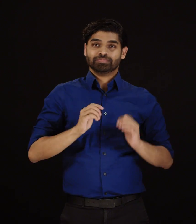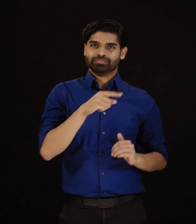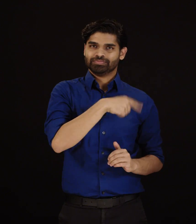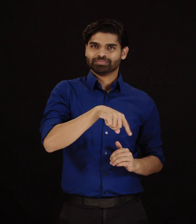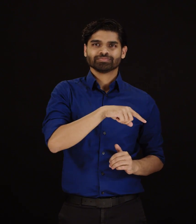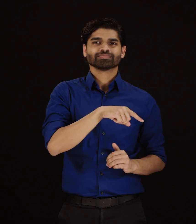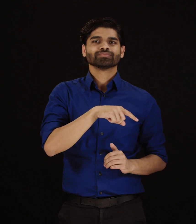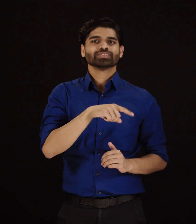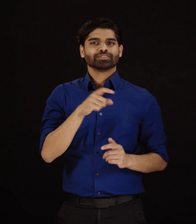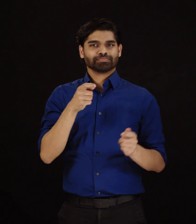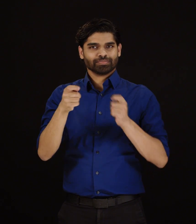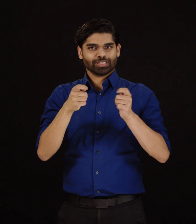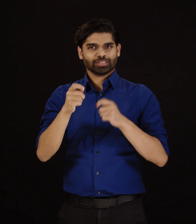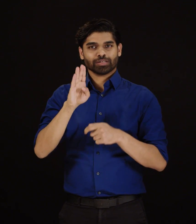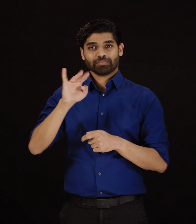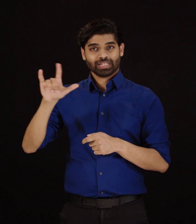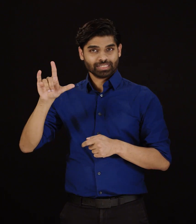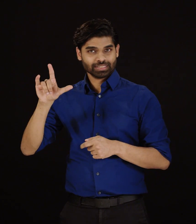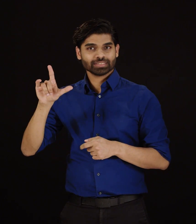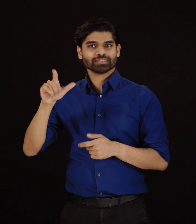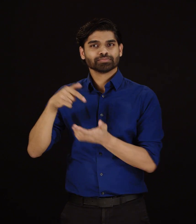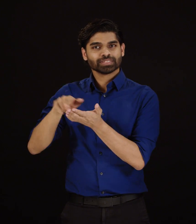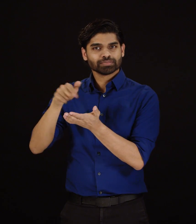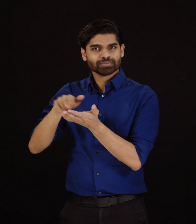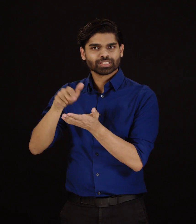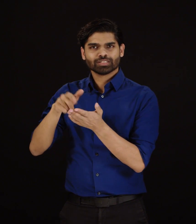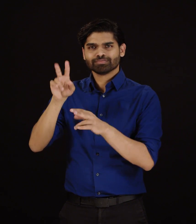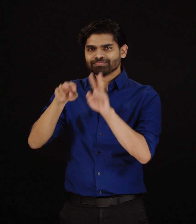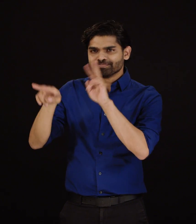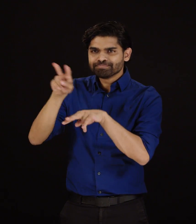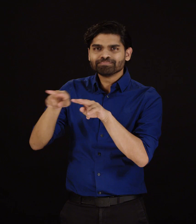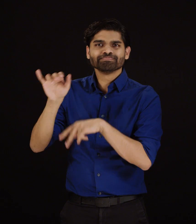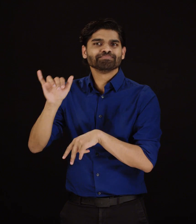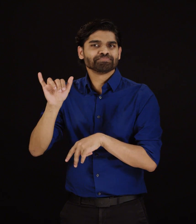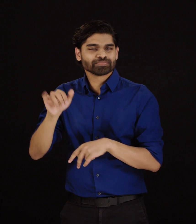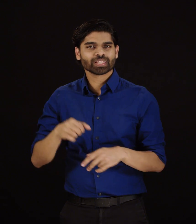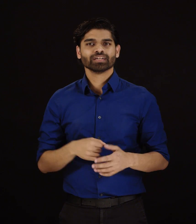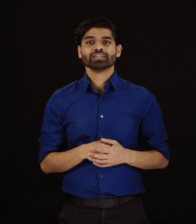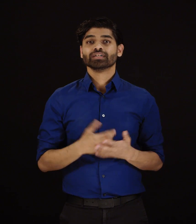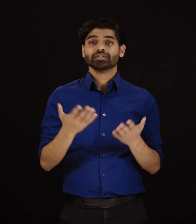personalized notifications on data usage and roaming, data caps, and usage